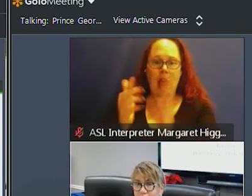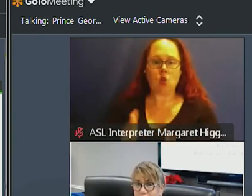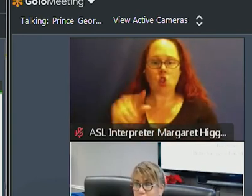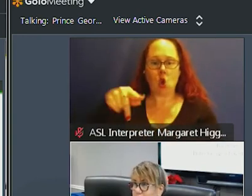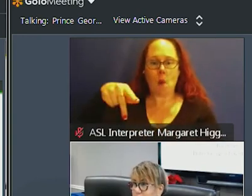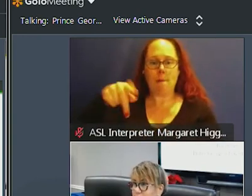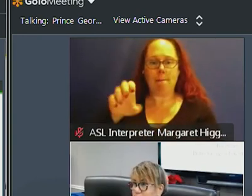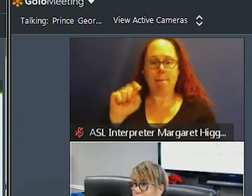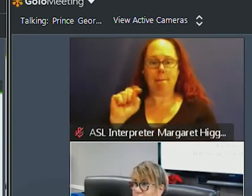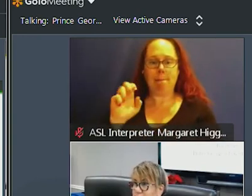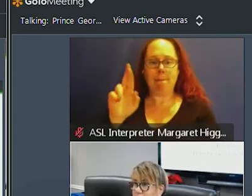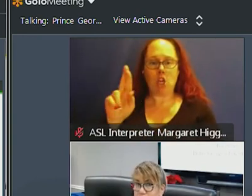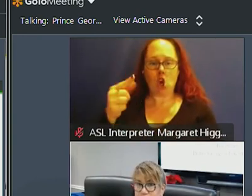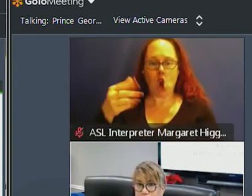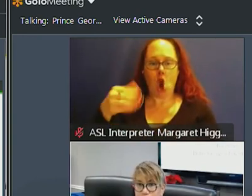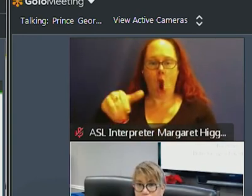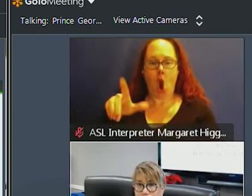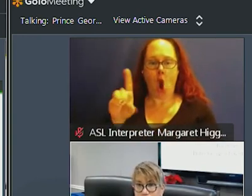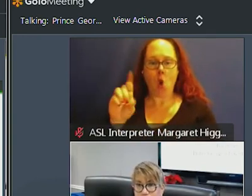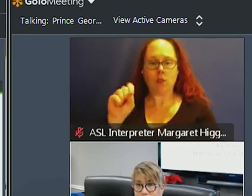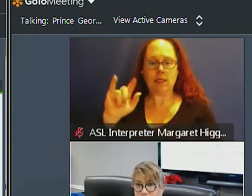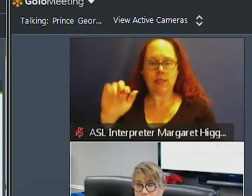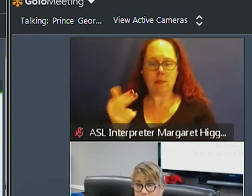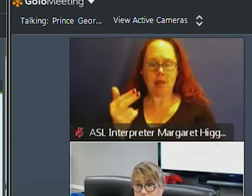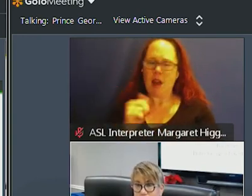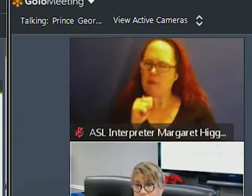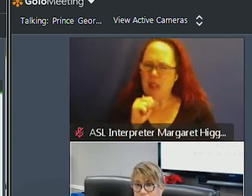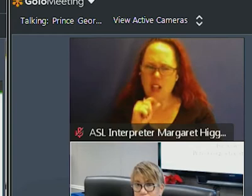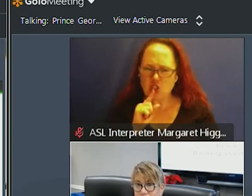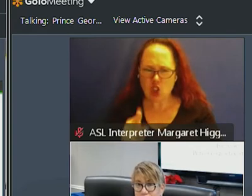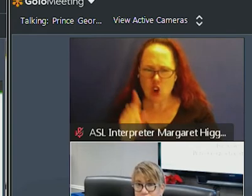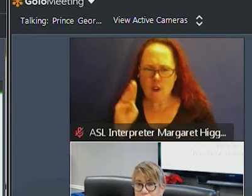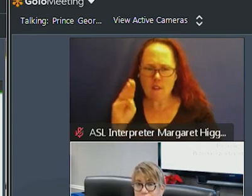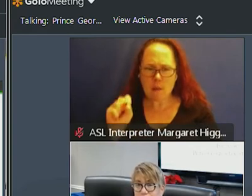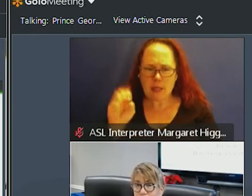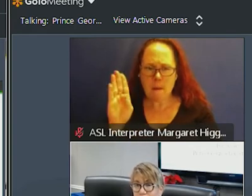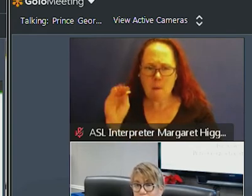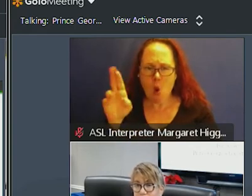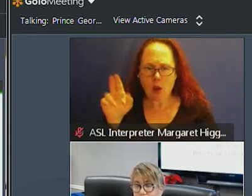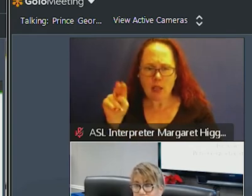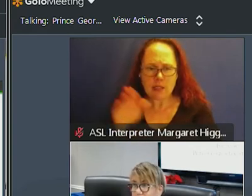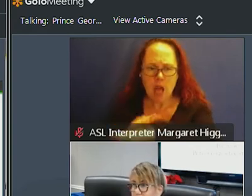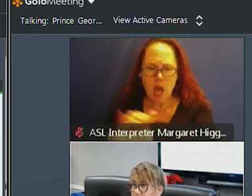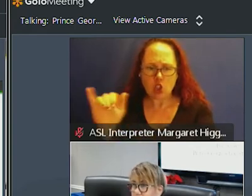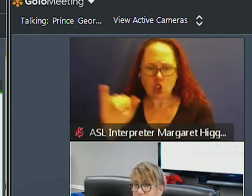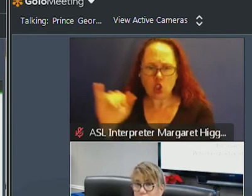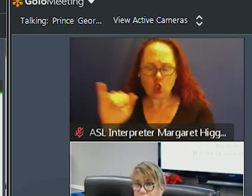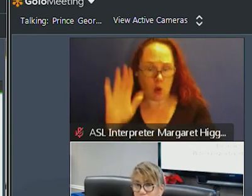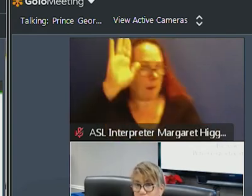I'm not sure if we have his board in, on as well, our deputy general counsel. Okay, wonderful.